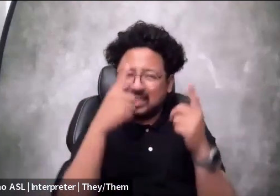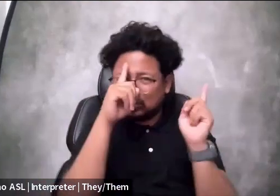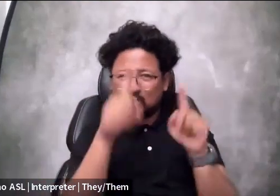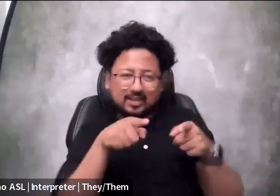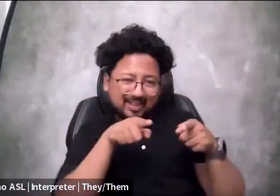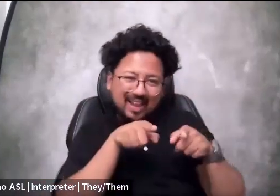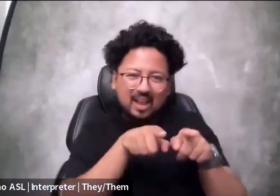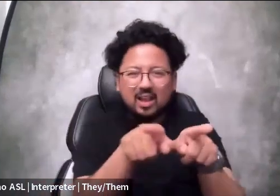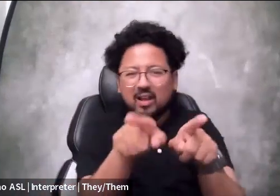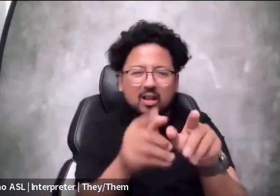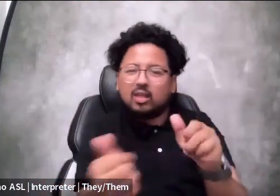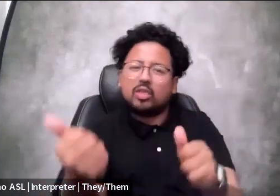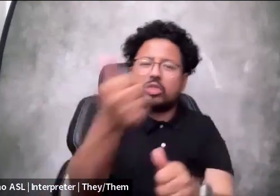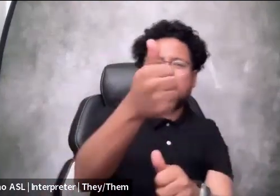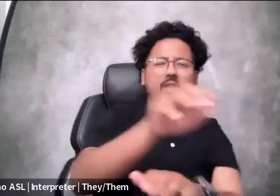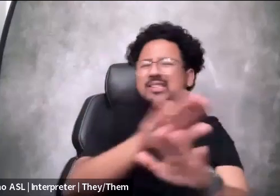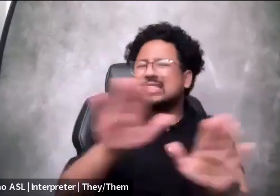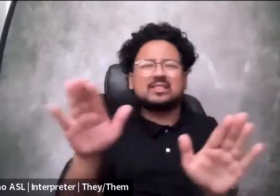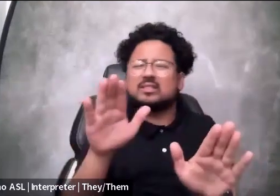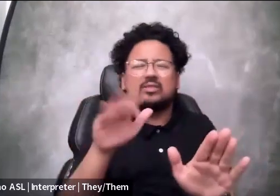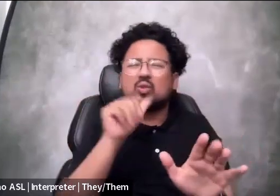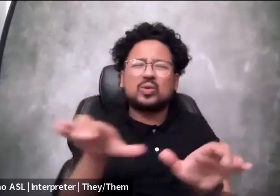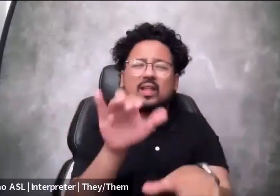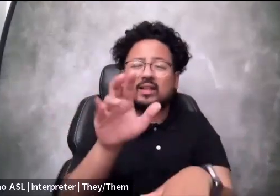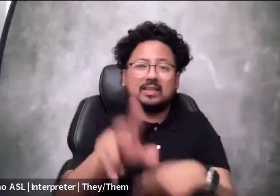You're speaking over me. And that was really able to get to do that.